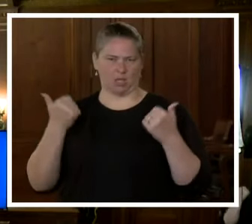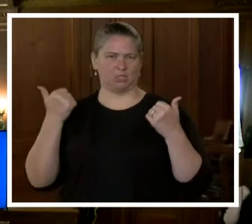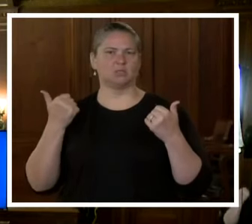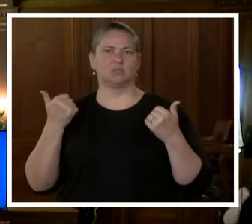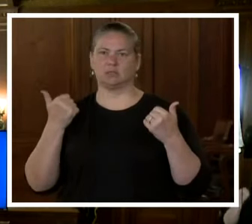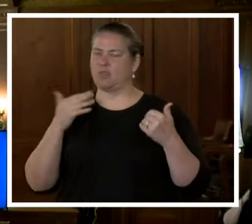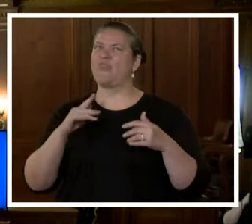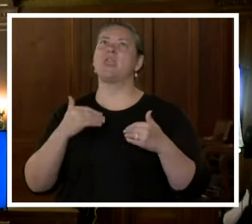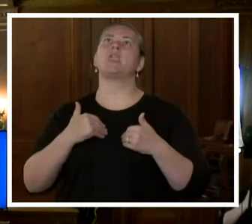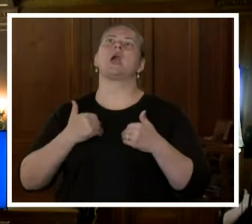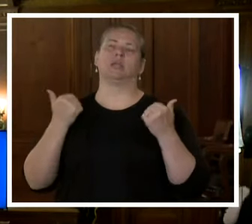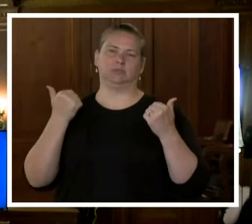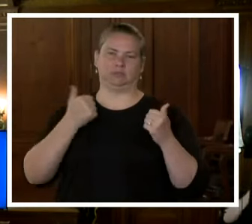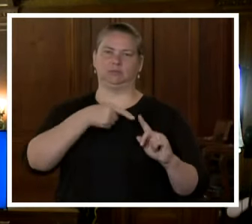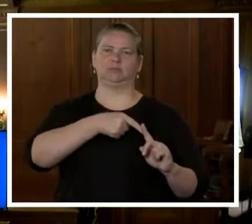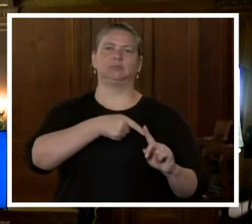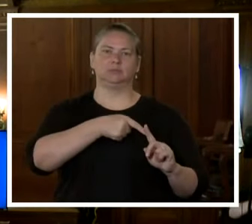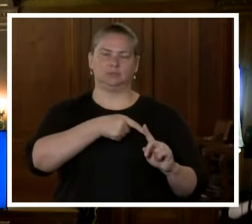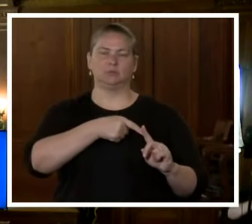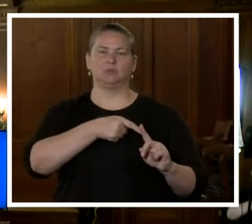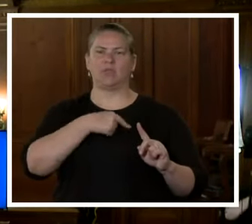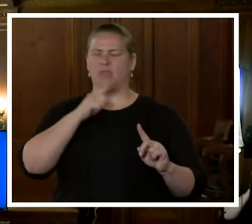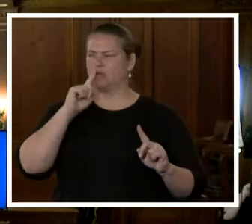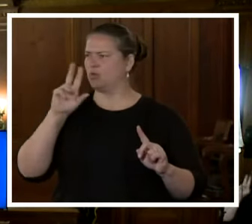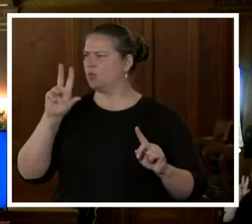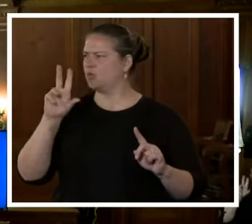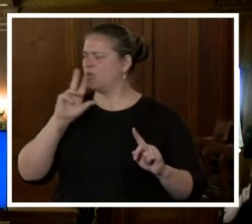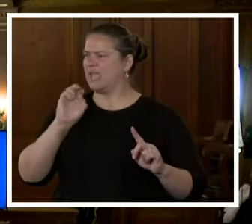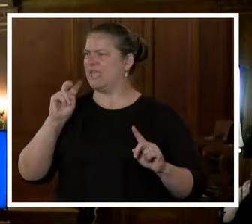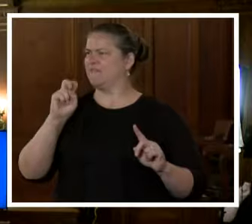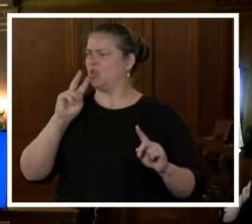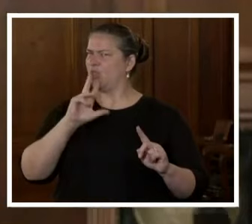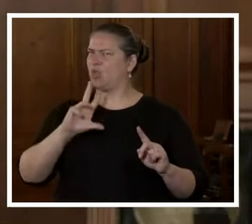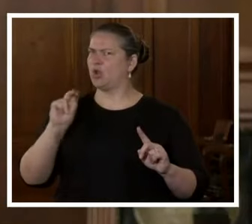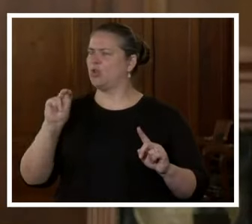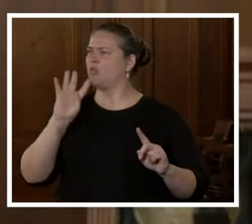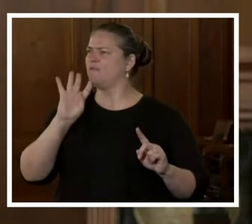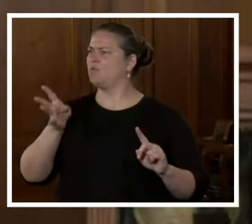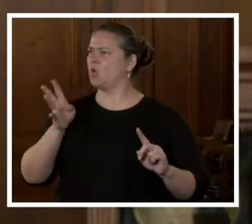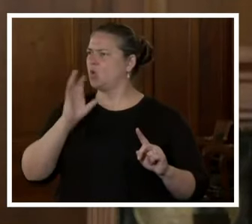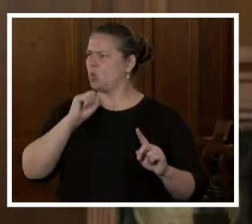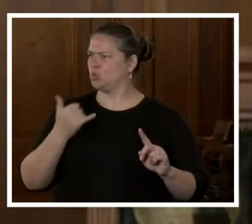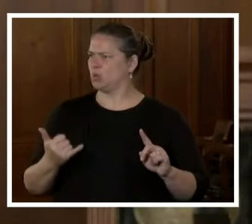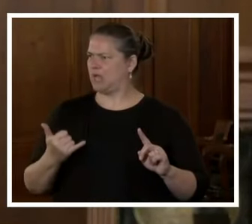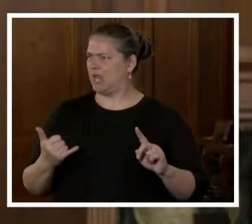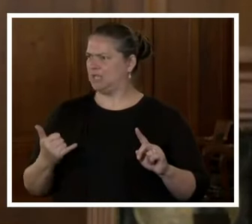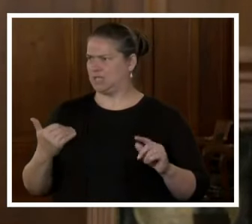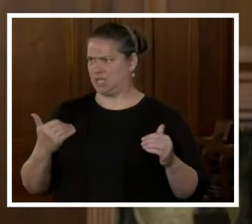COMPLEX REACHES ITS FINISH LIKE P SPORTS AND LEARNING COMPLEX. THEY ARE COMMITTING THE FUNDING